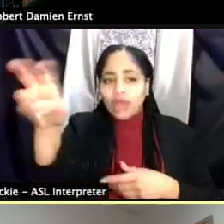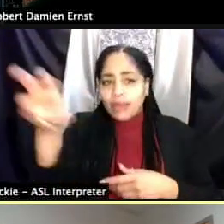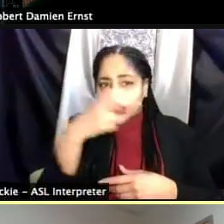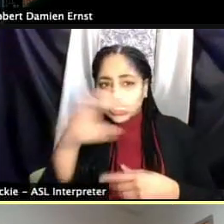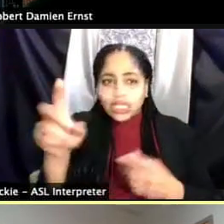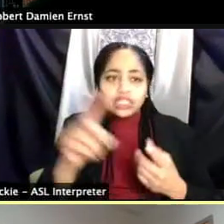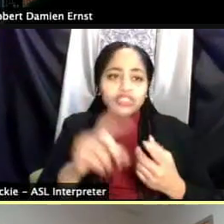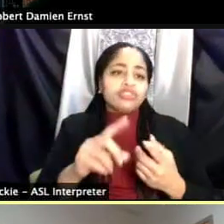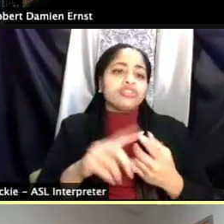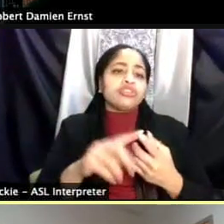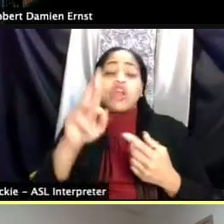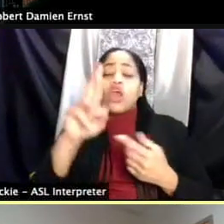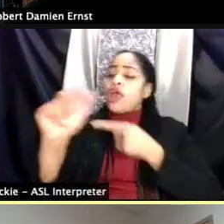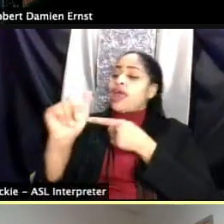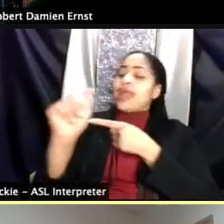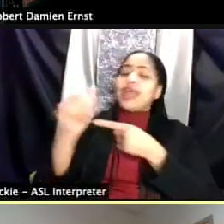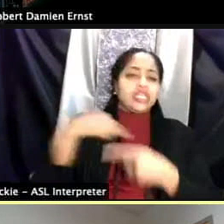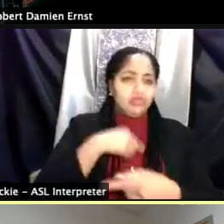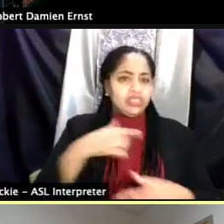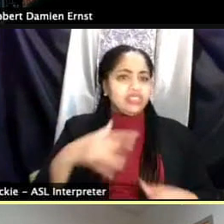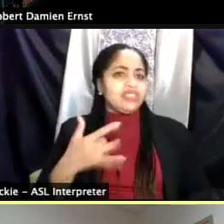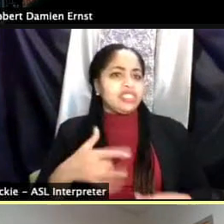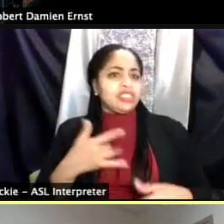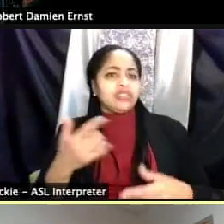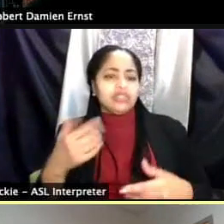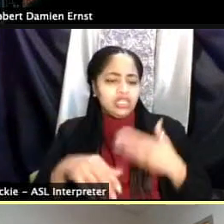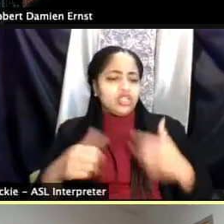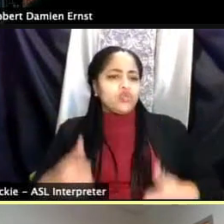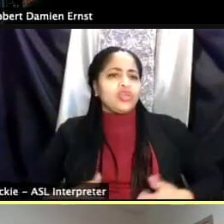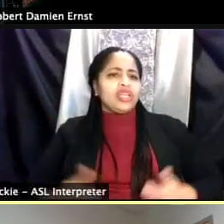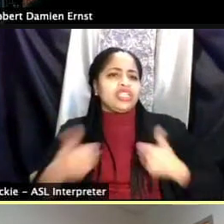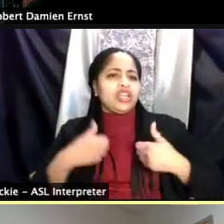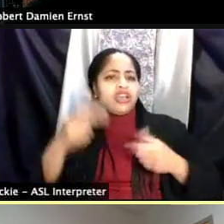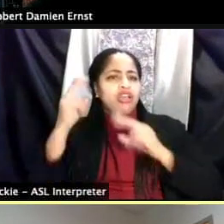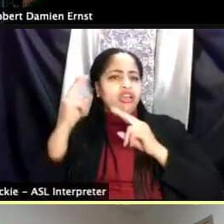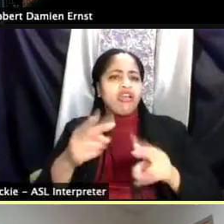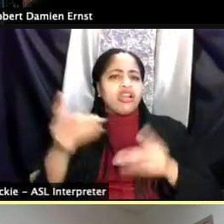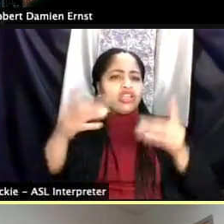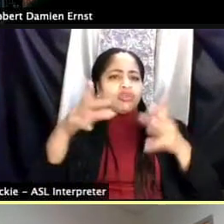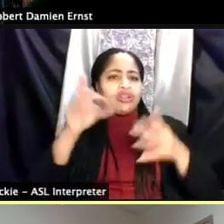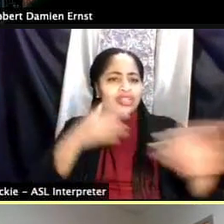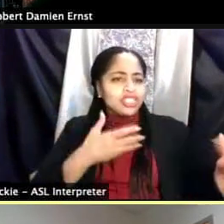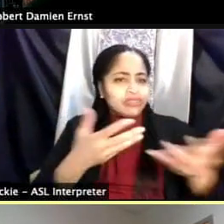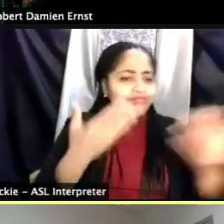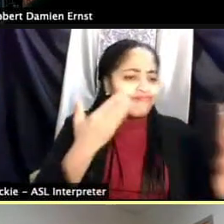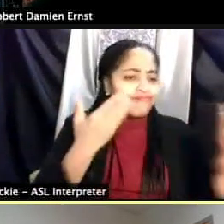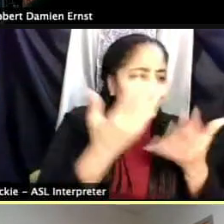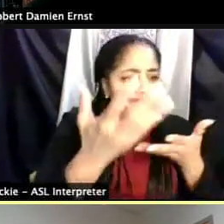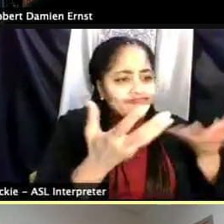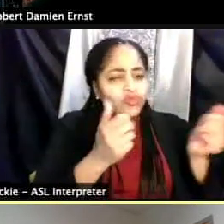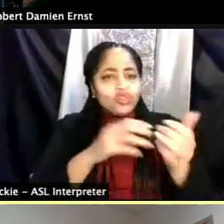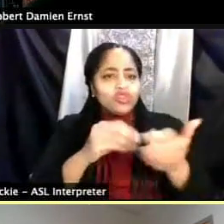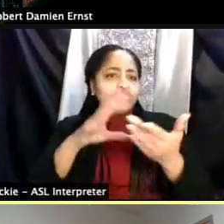the RAs we feel and the residency hall directors have to have close contact with the students. That can't be avoided.